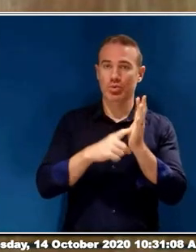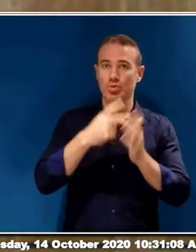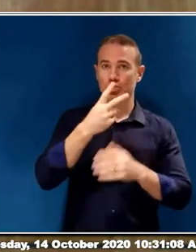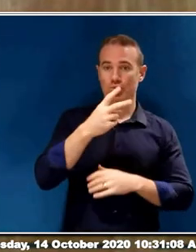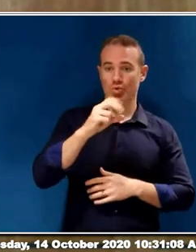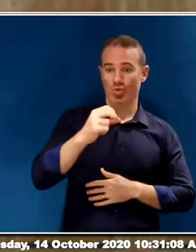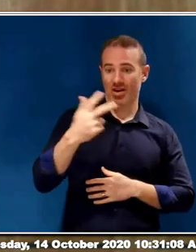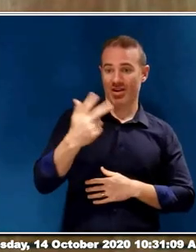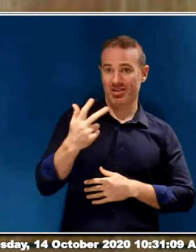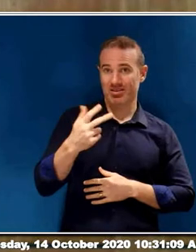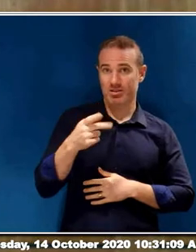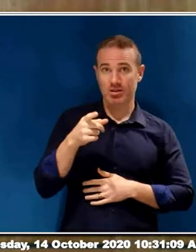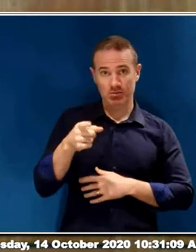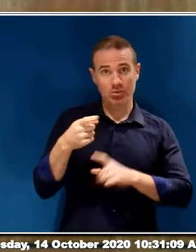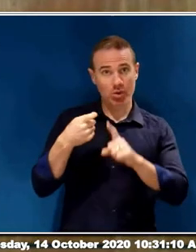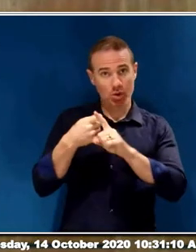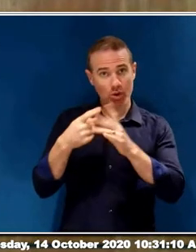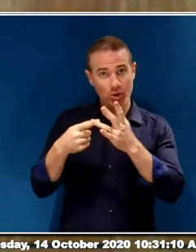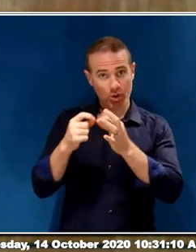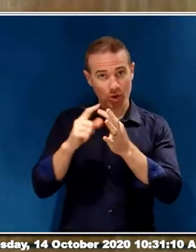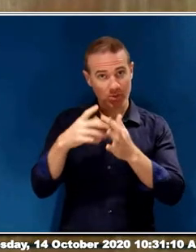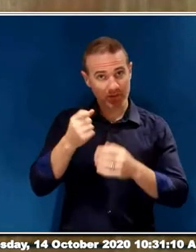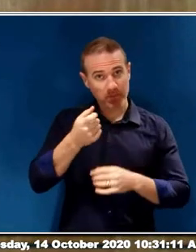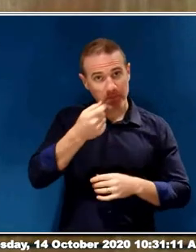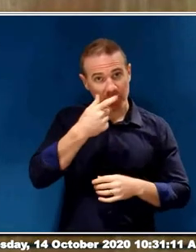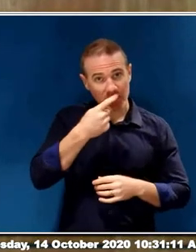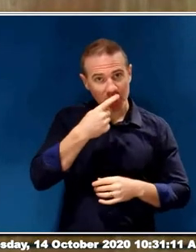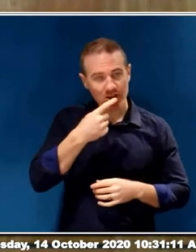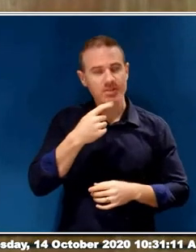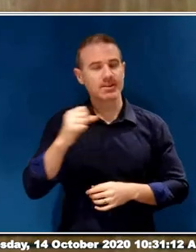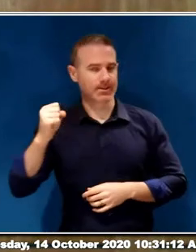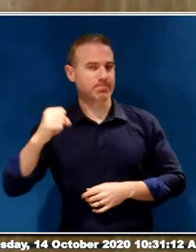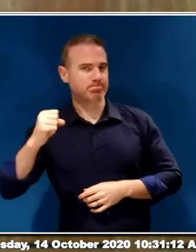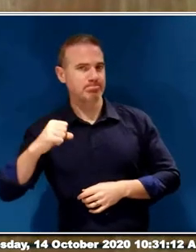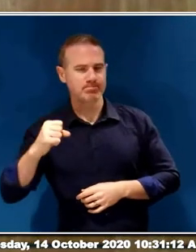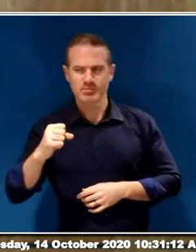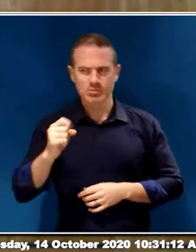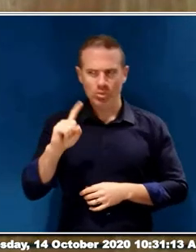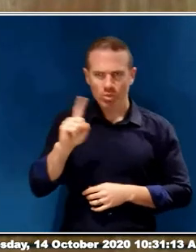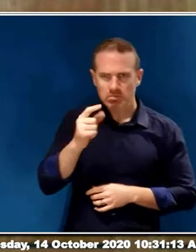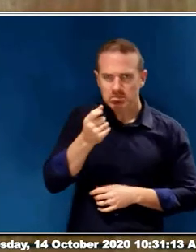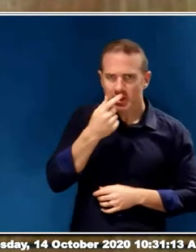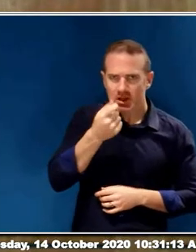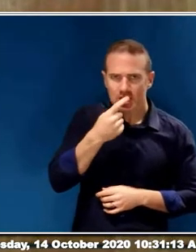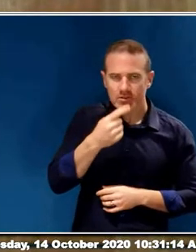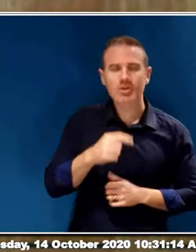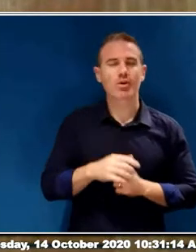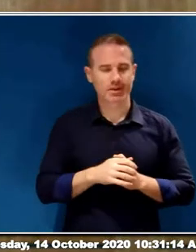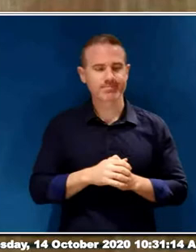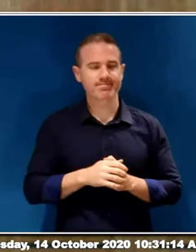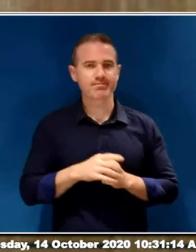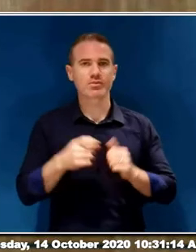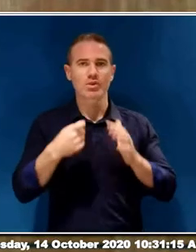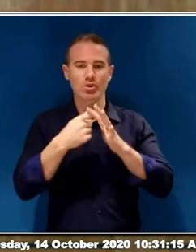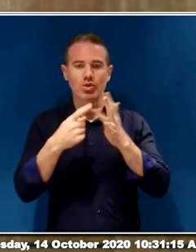Yes, he was. What were they? So Kobe was on a number of medications including Ritalin